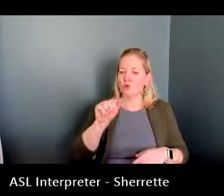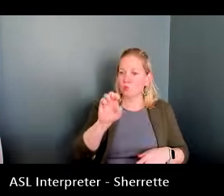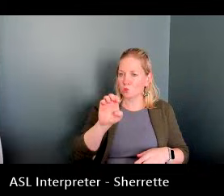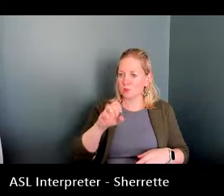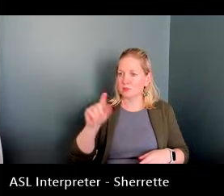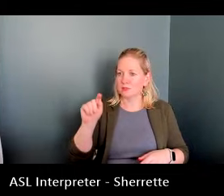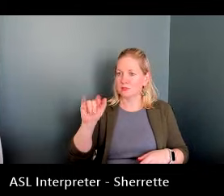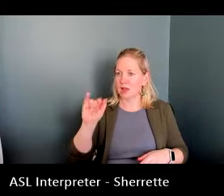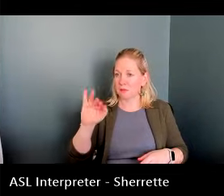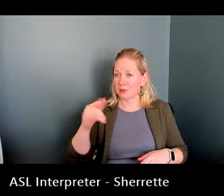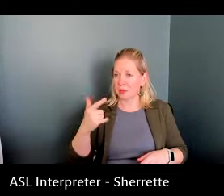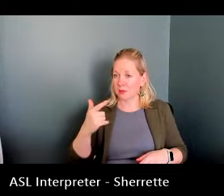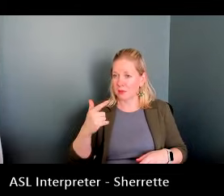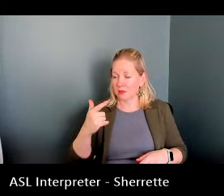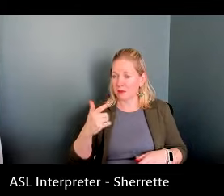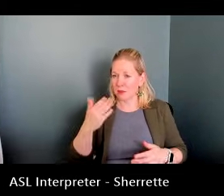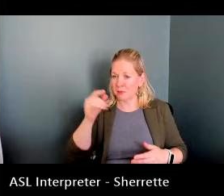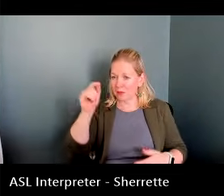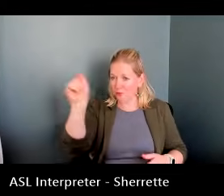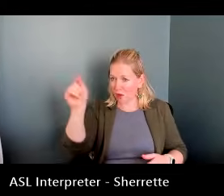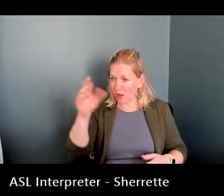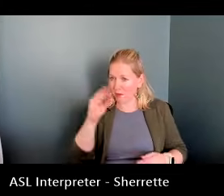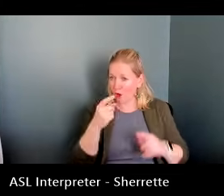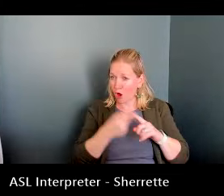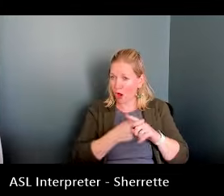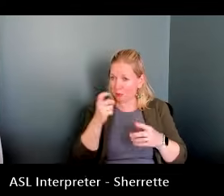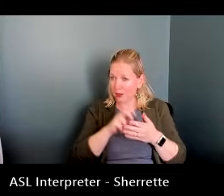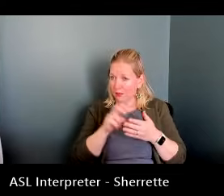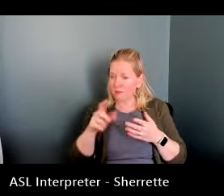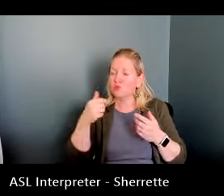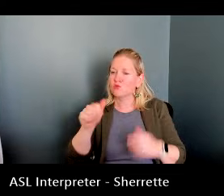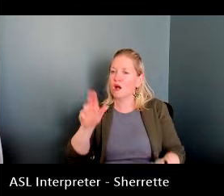maybe the thing is automatically advancing. If you uncheck that box